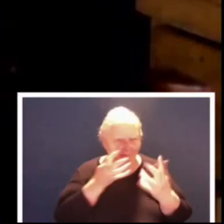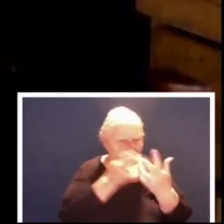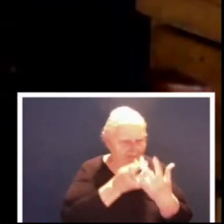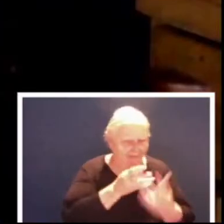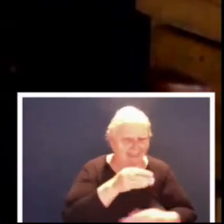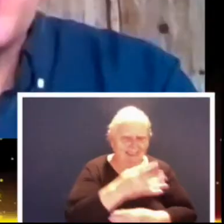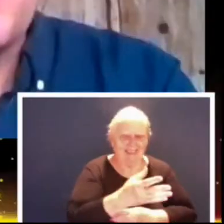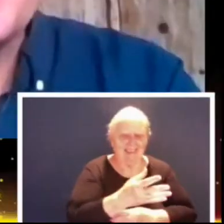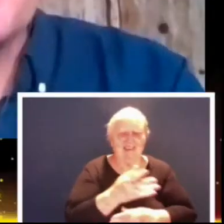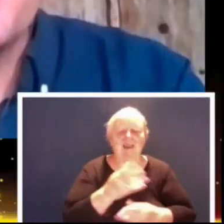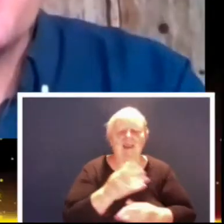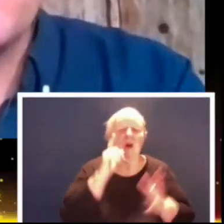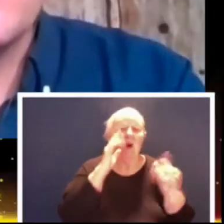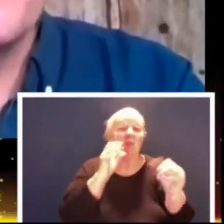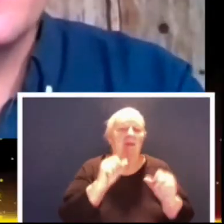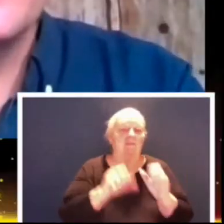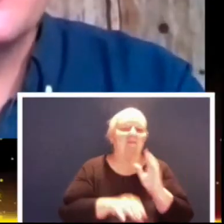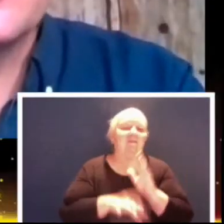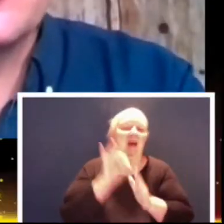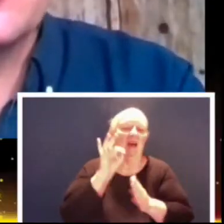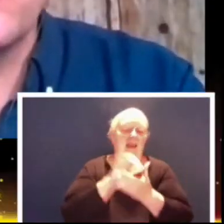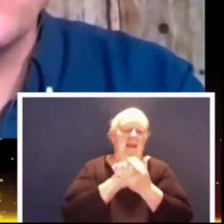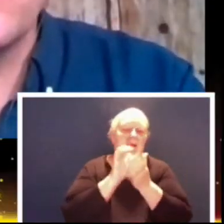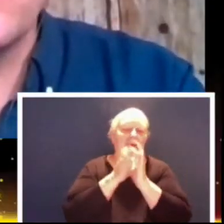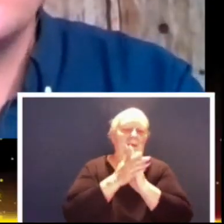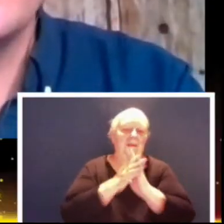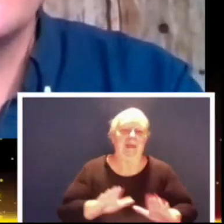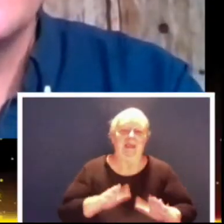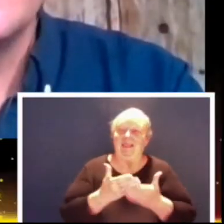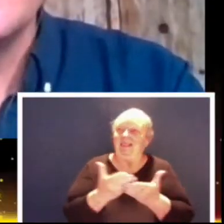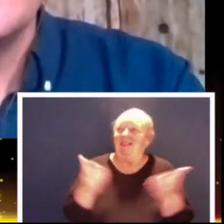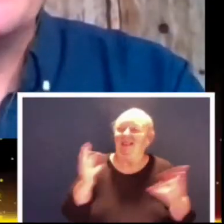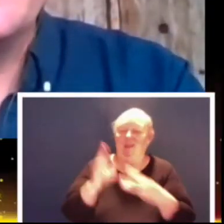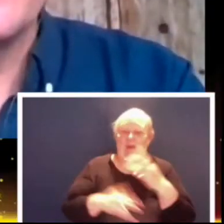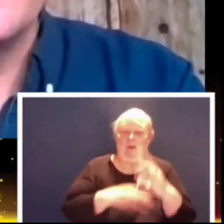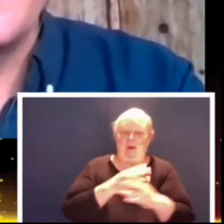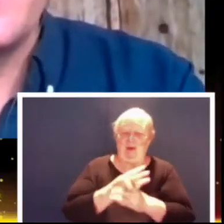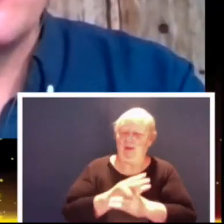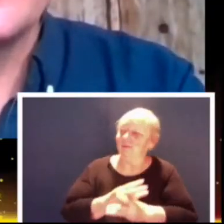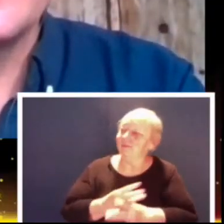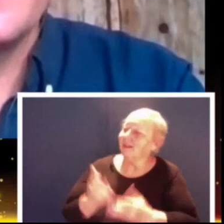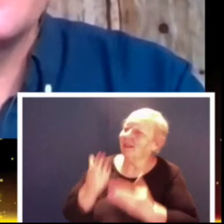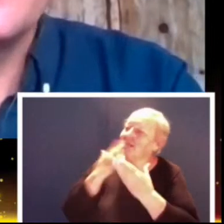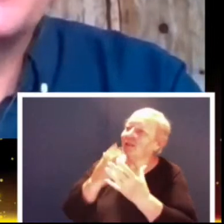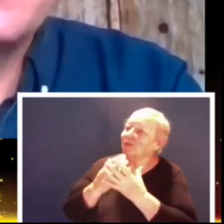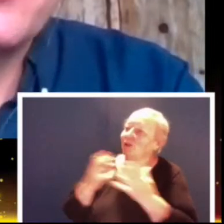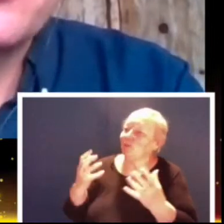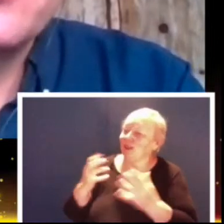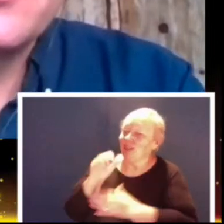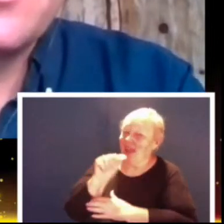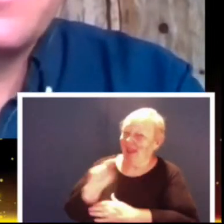Thank you so much for welcoming us to this world of peace within chaos. Anna, it's been an absolute delight.